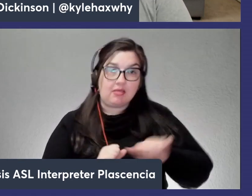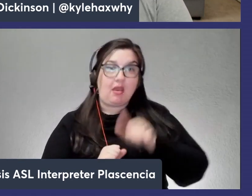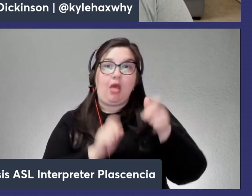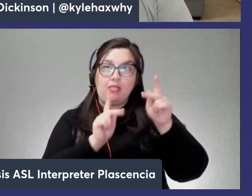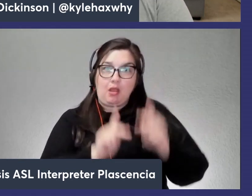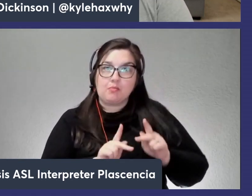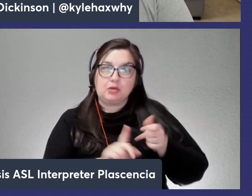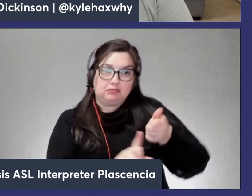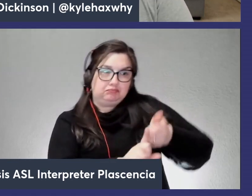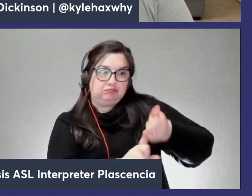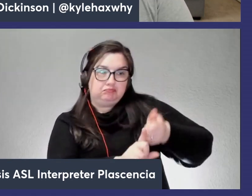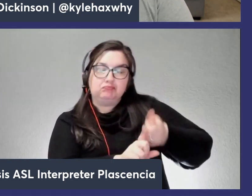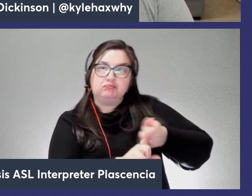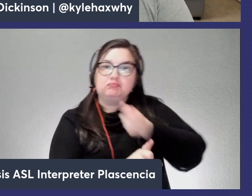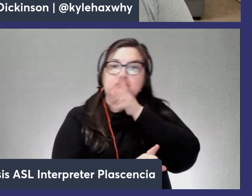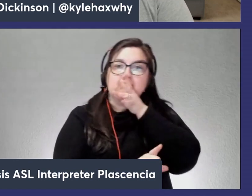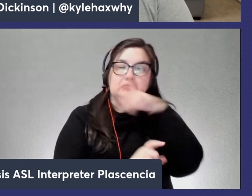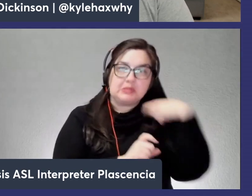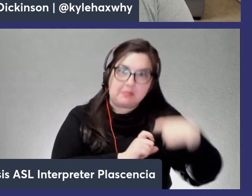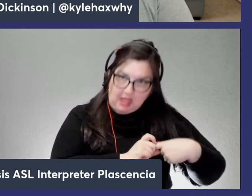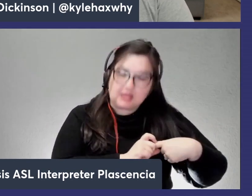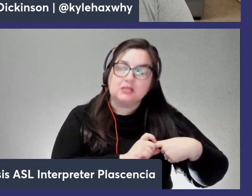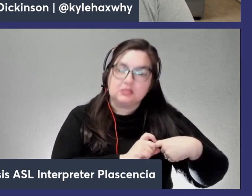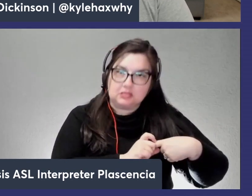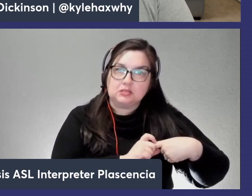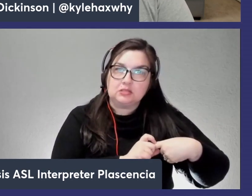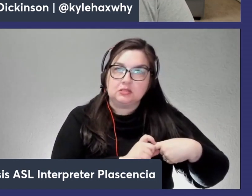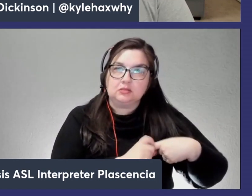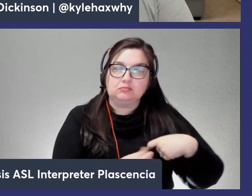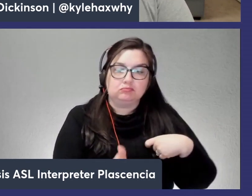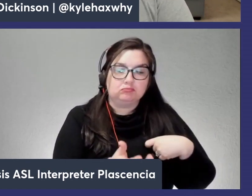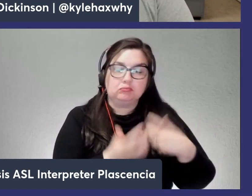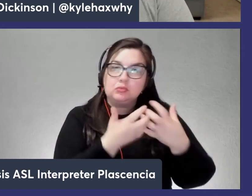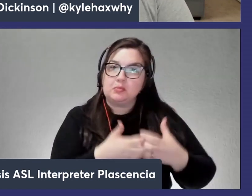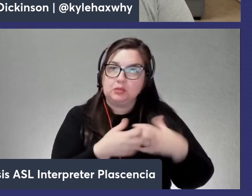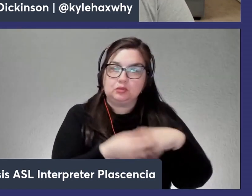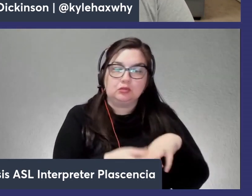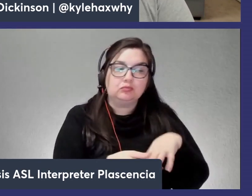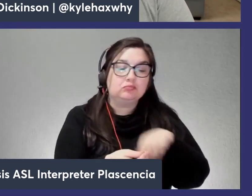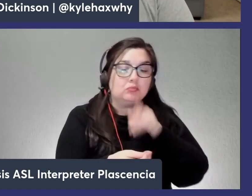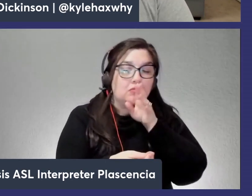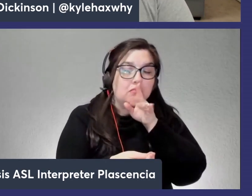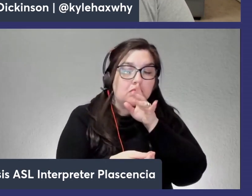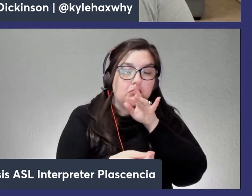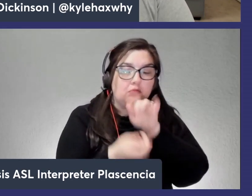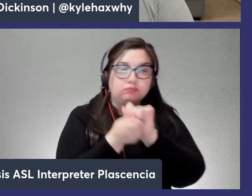Alexa listens to it and then calls the same thing out in English, and I can respond and I can understand,